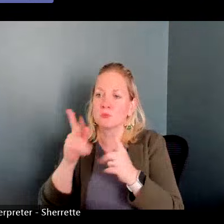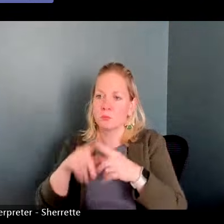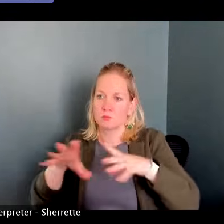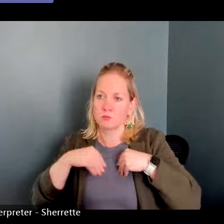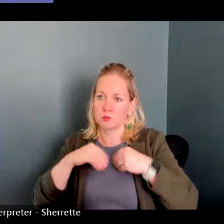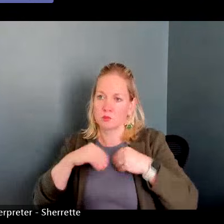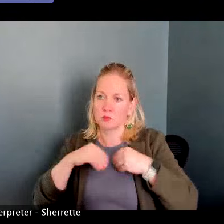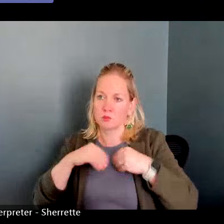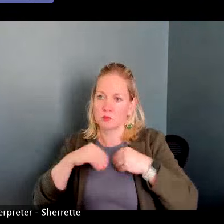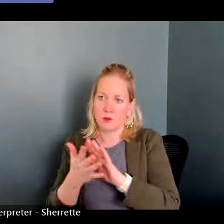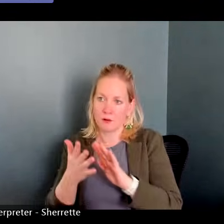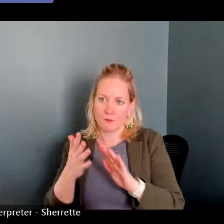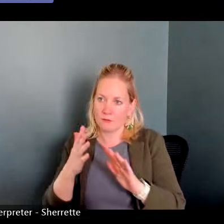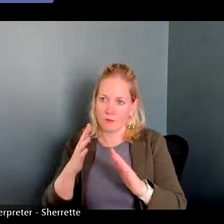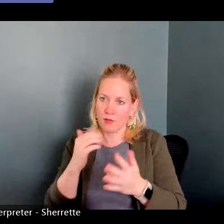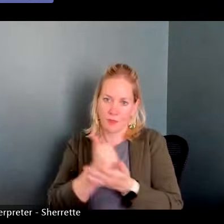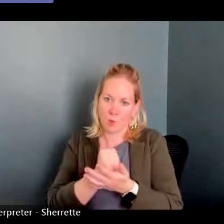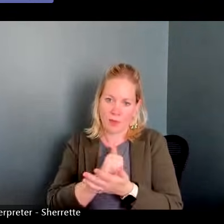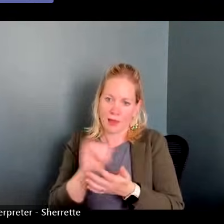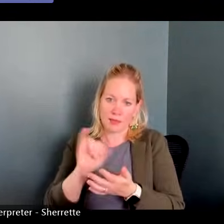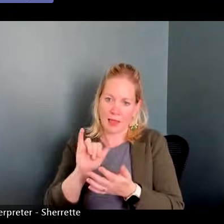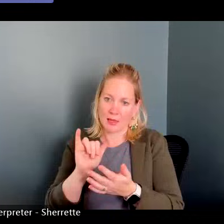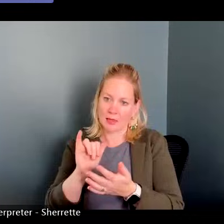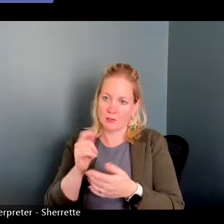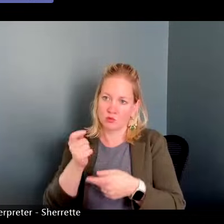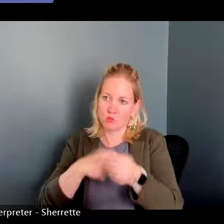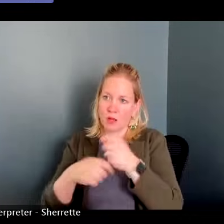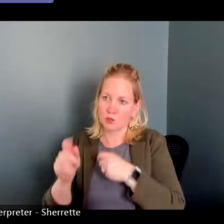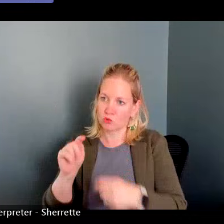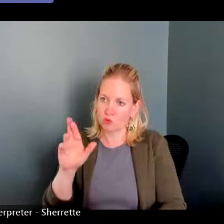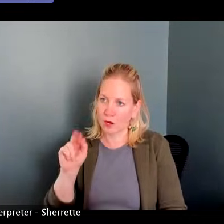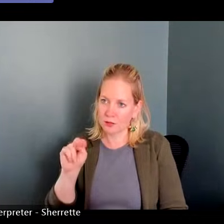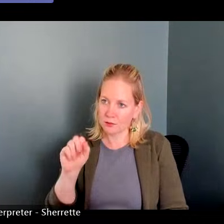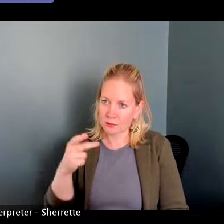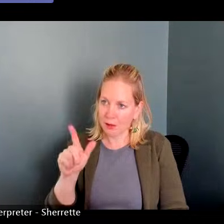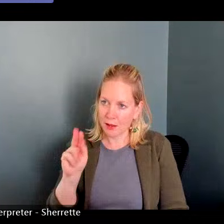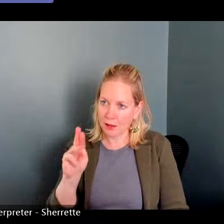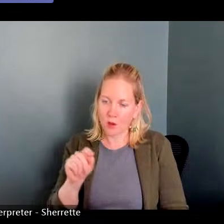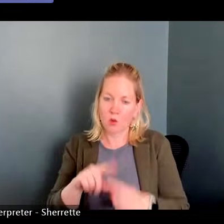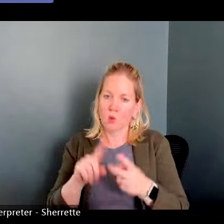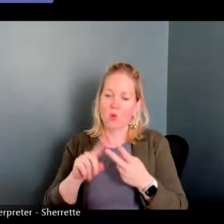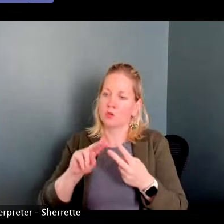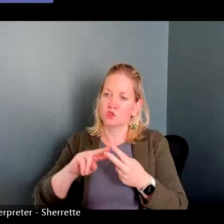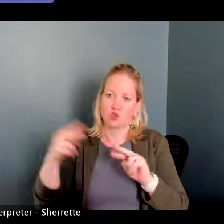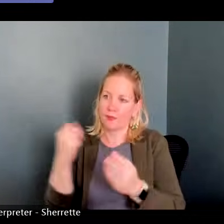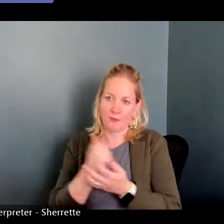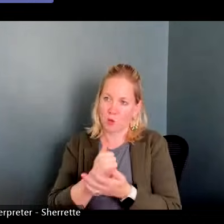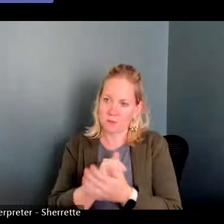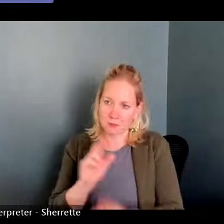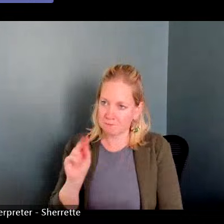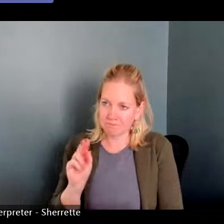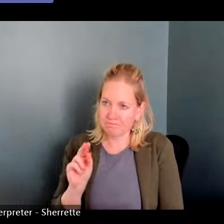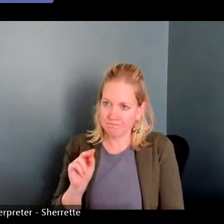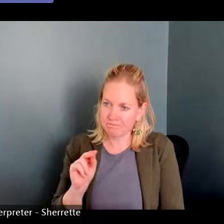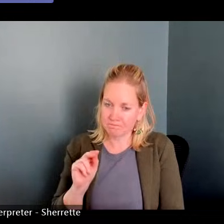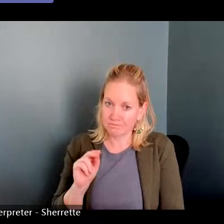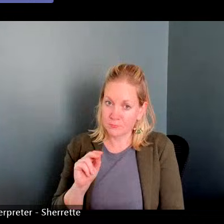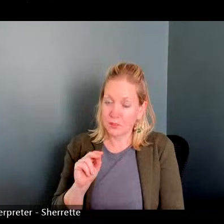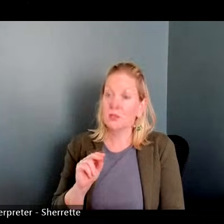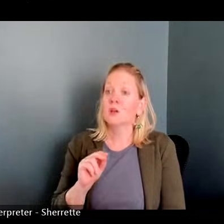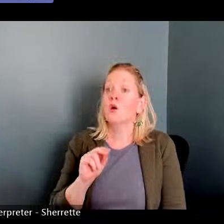transplantation or gene therapies or transformative therapies. What it has done